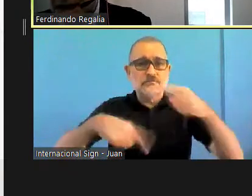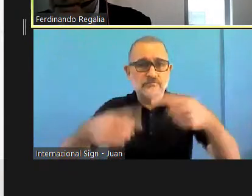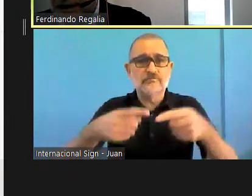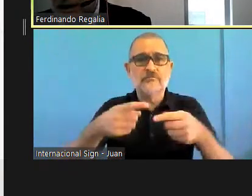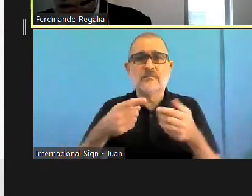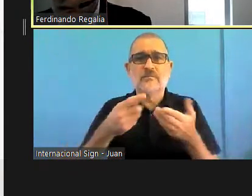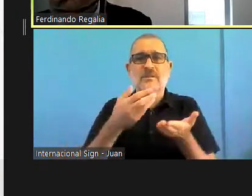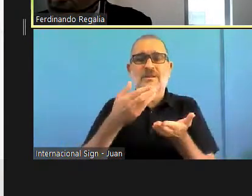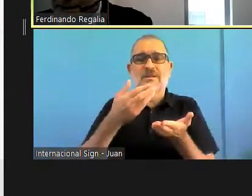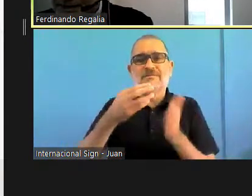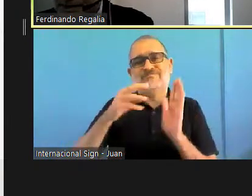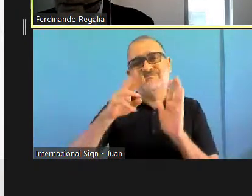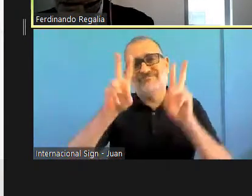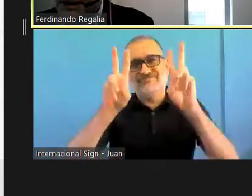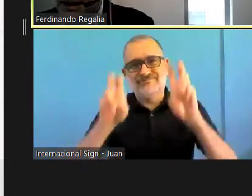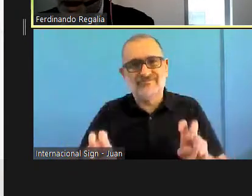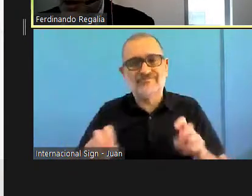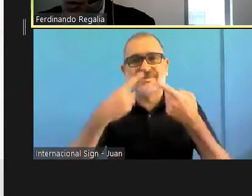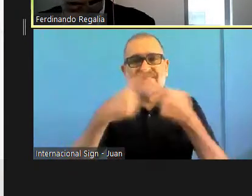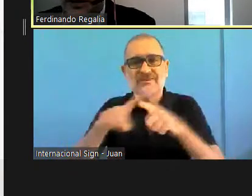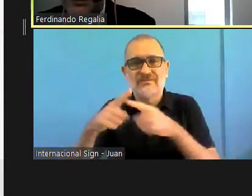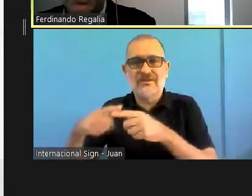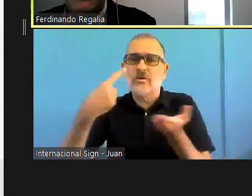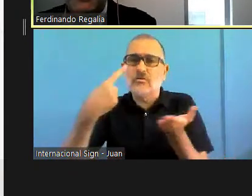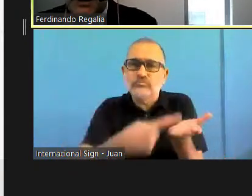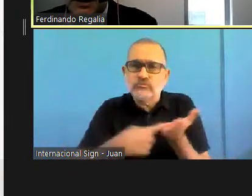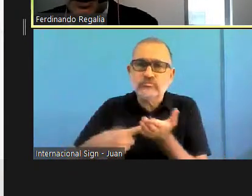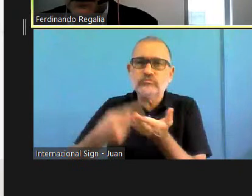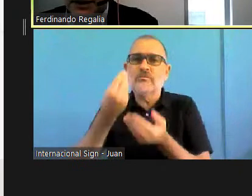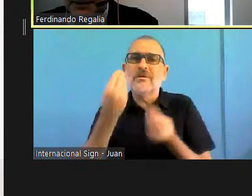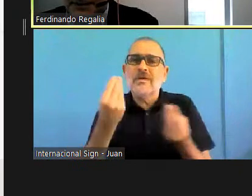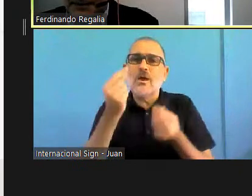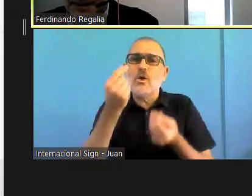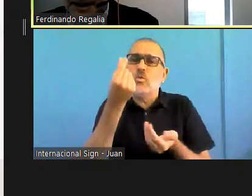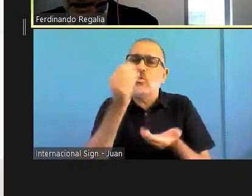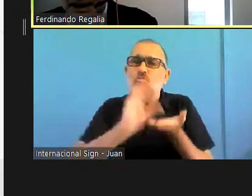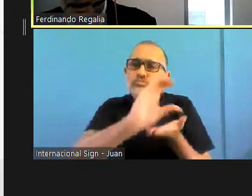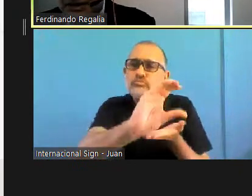buys, who gets the services, and what results it can achieve.